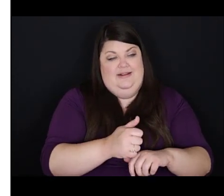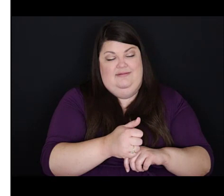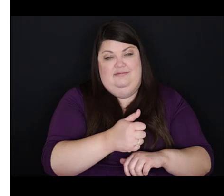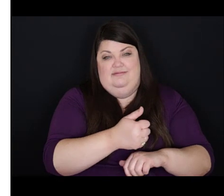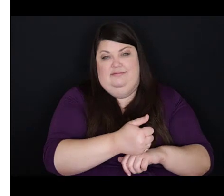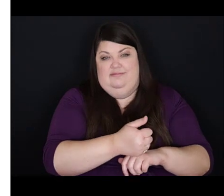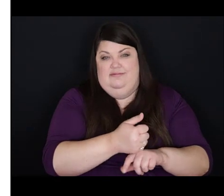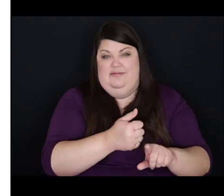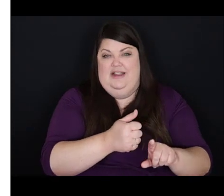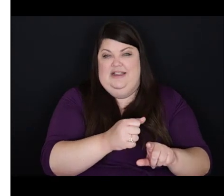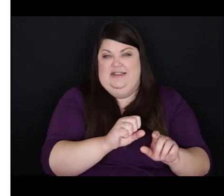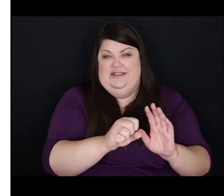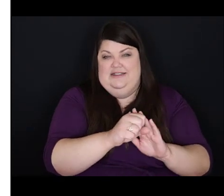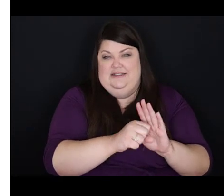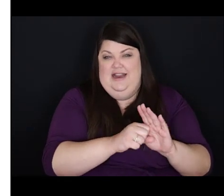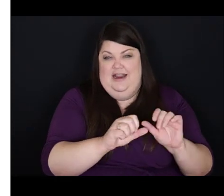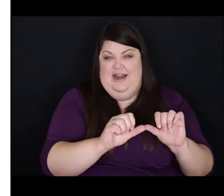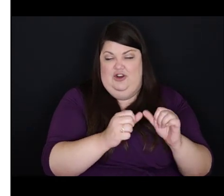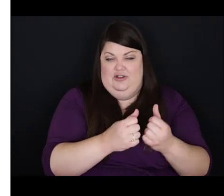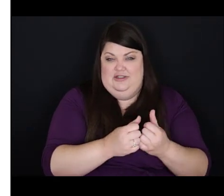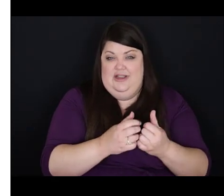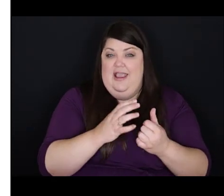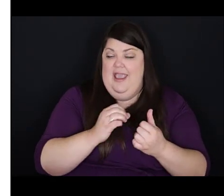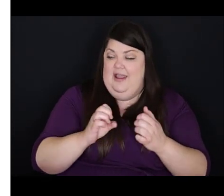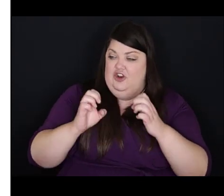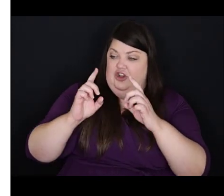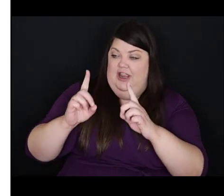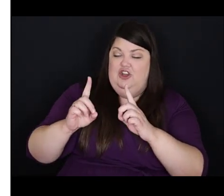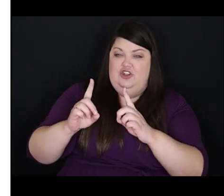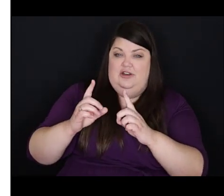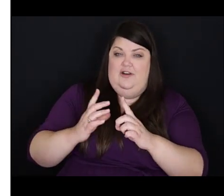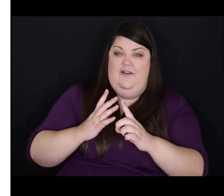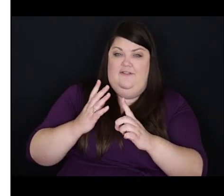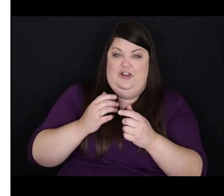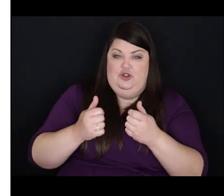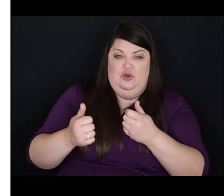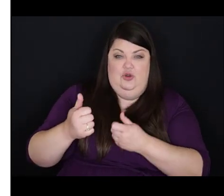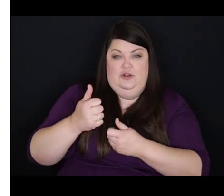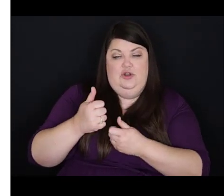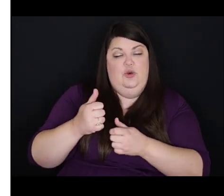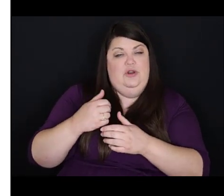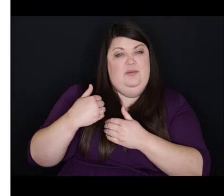education officials responsible for the public education of students with disabilities,